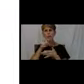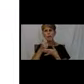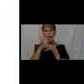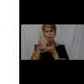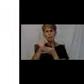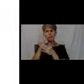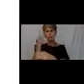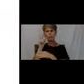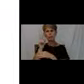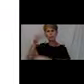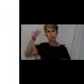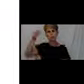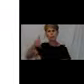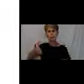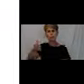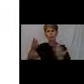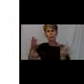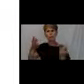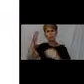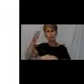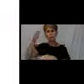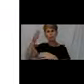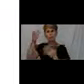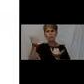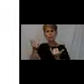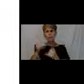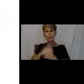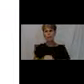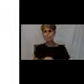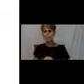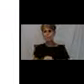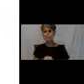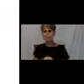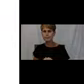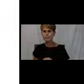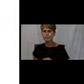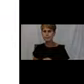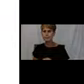A lot to go from, next slide.